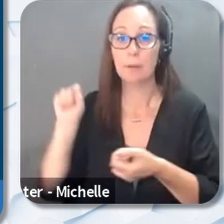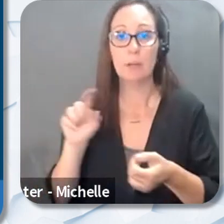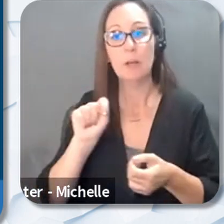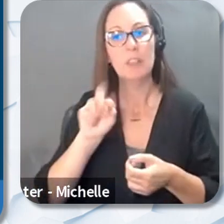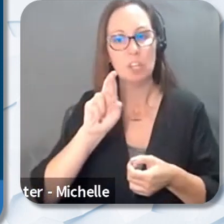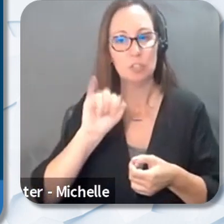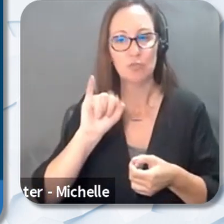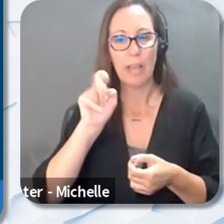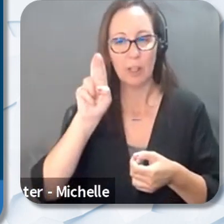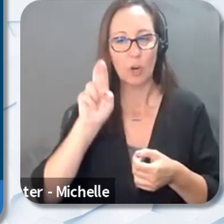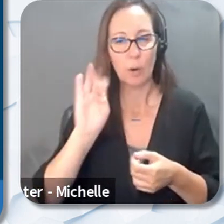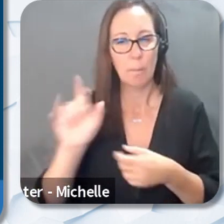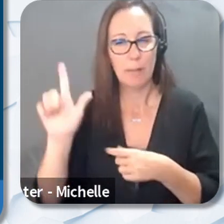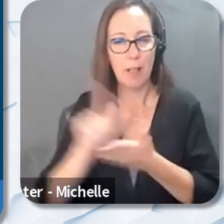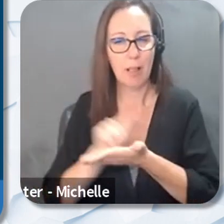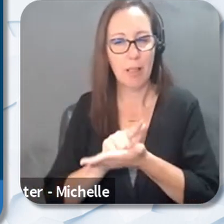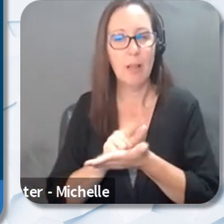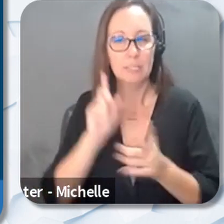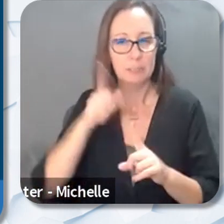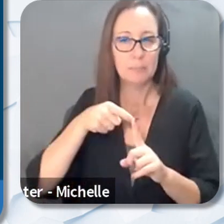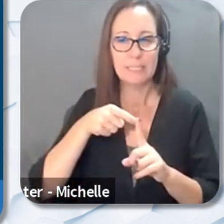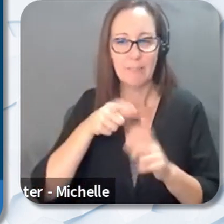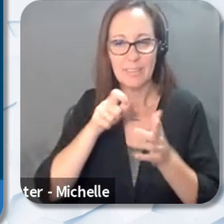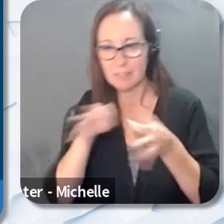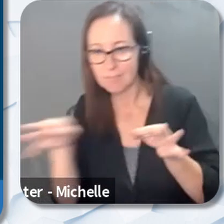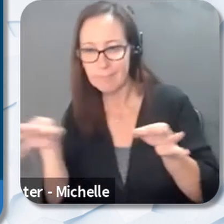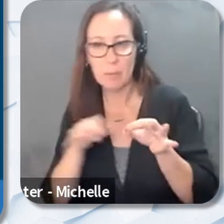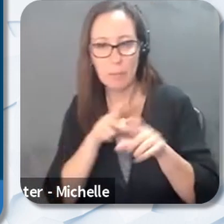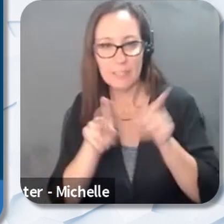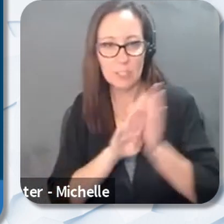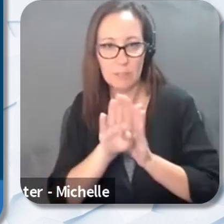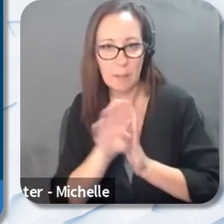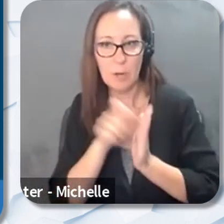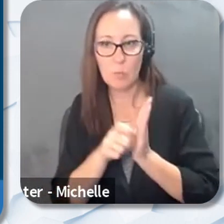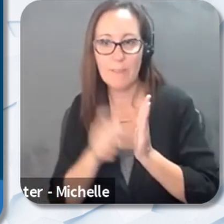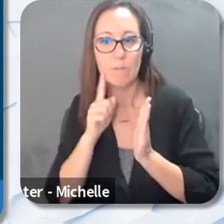there is very specific professional development that is written for universal transitional